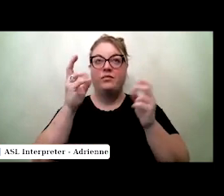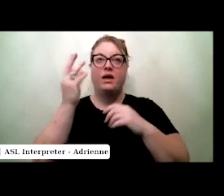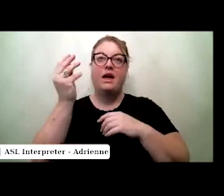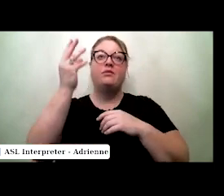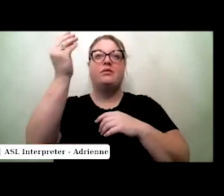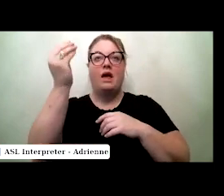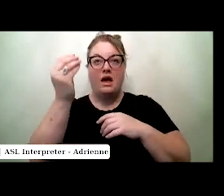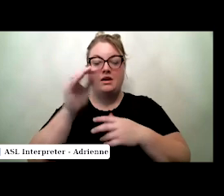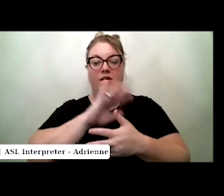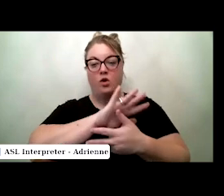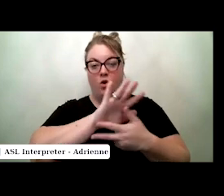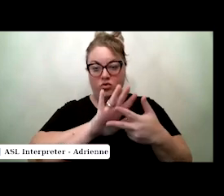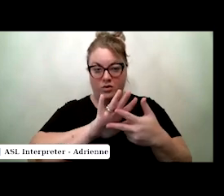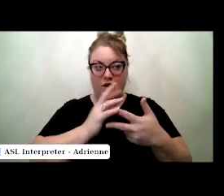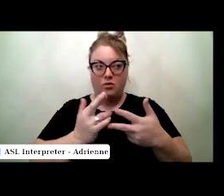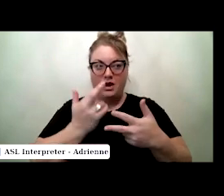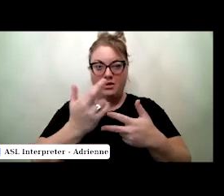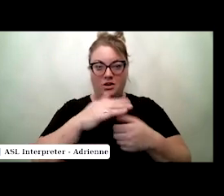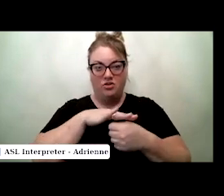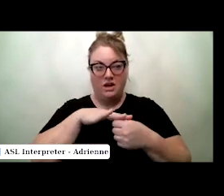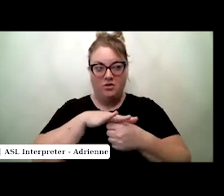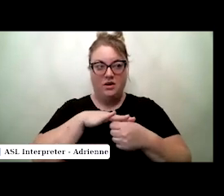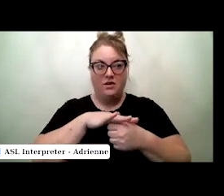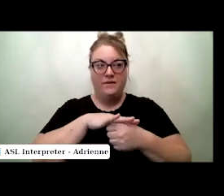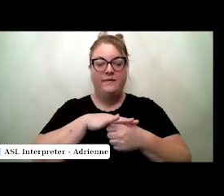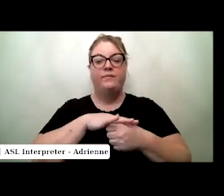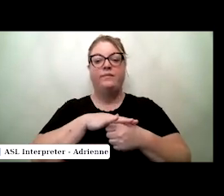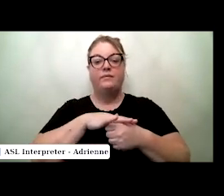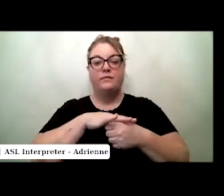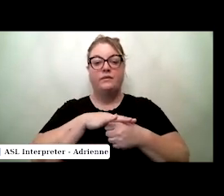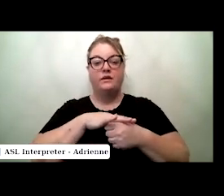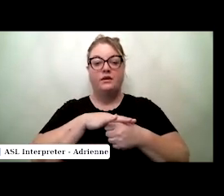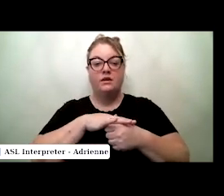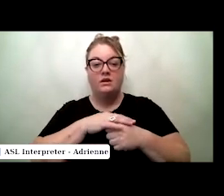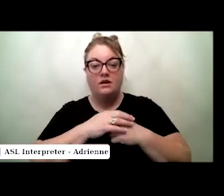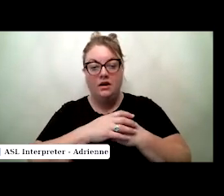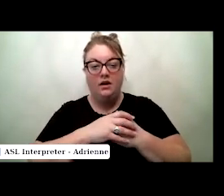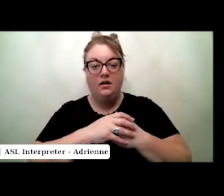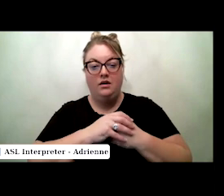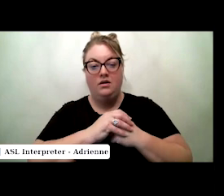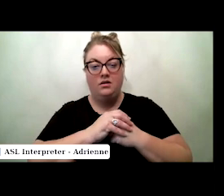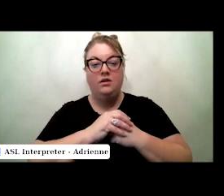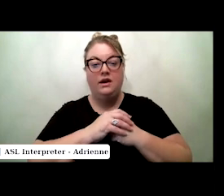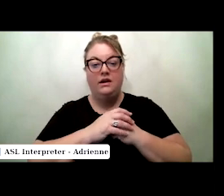Recommendation areas that we felt warranted further